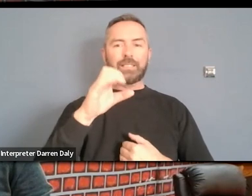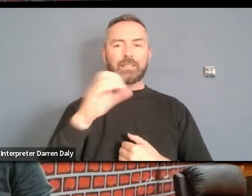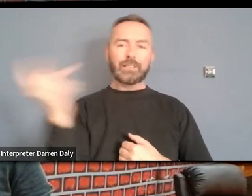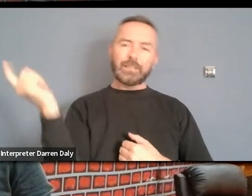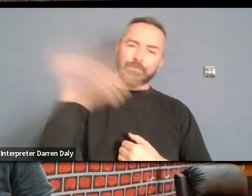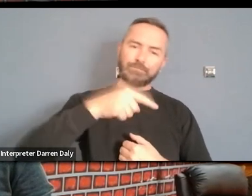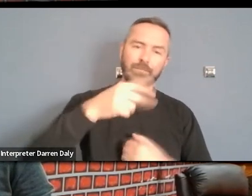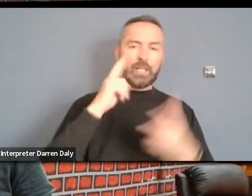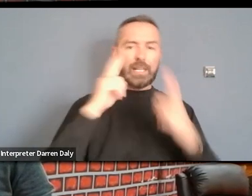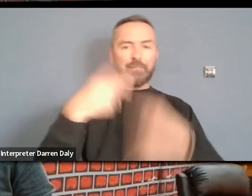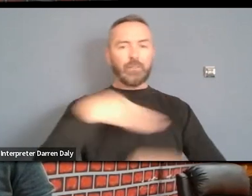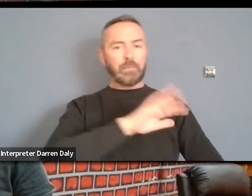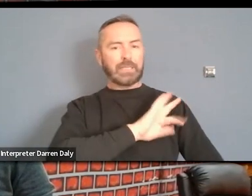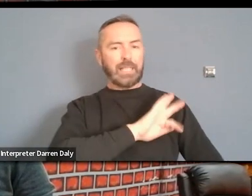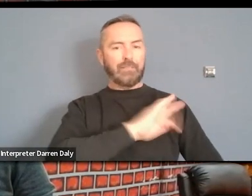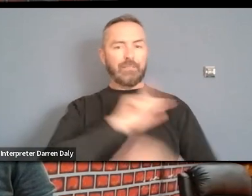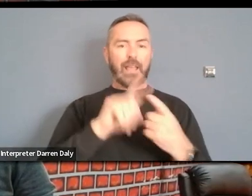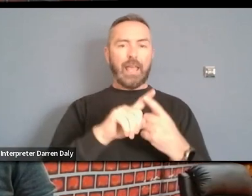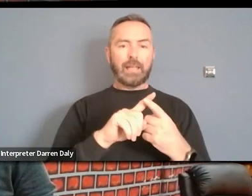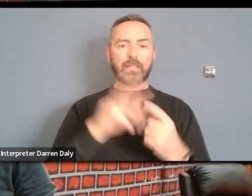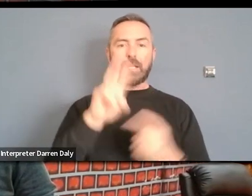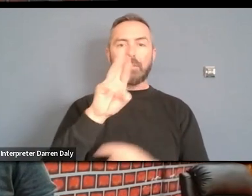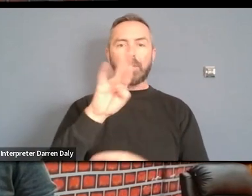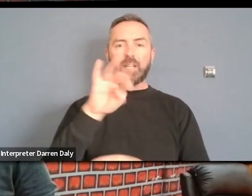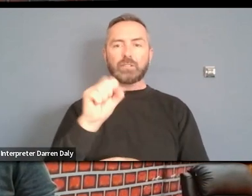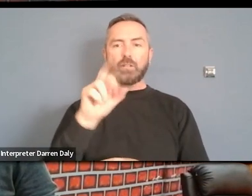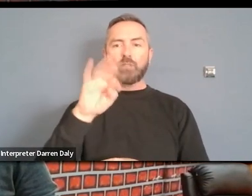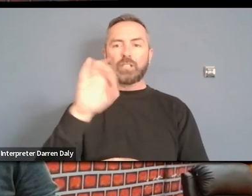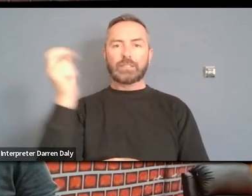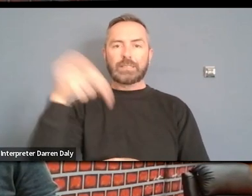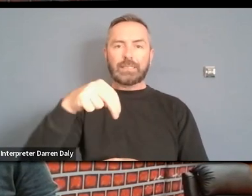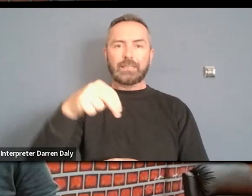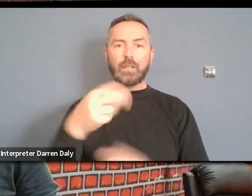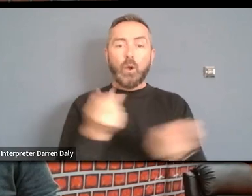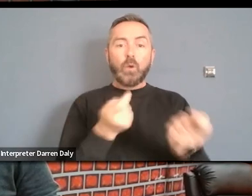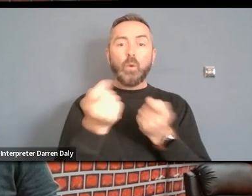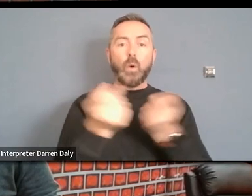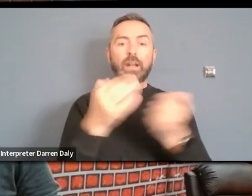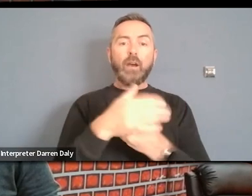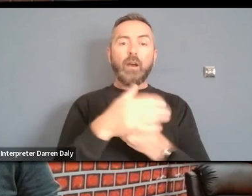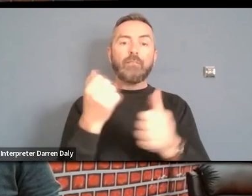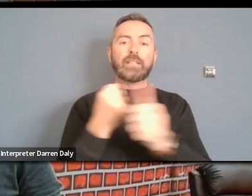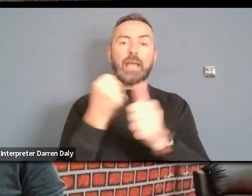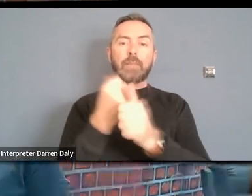to interview myself and Pierce Richardson, the co-ordinator of the campaign from the DFI.